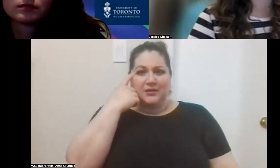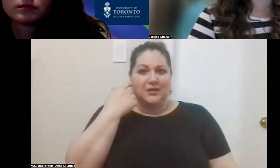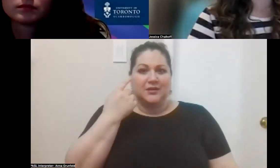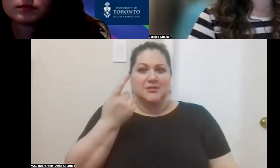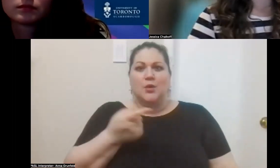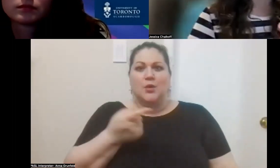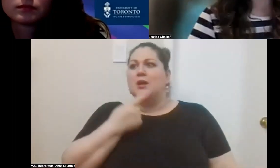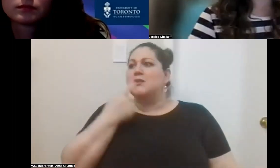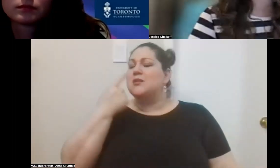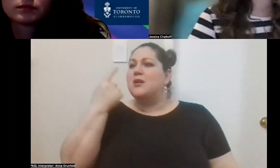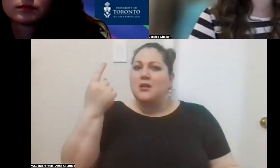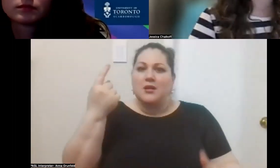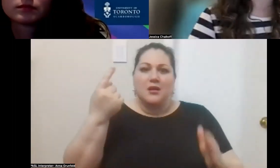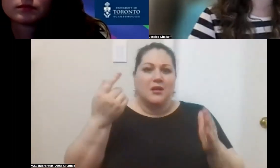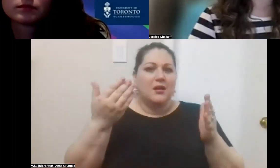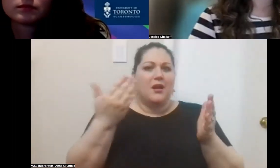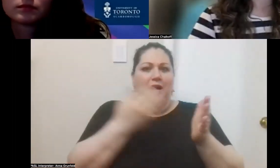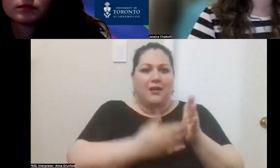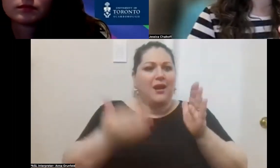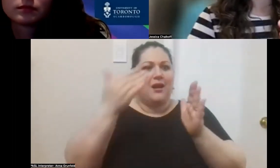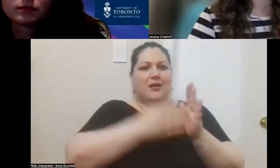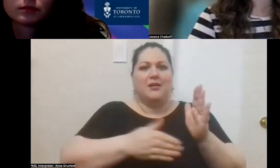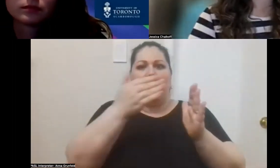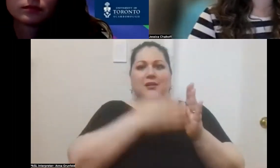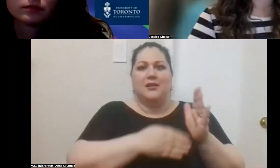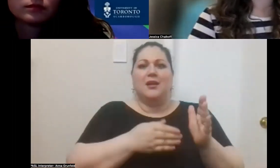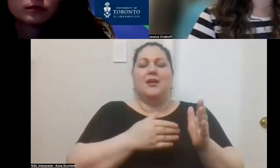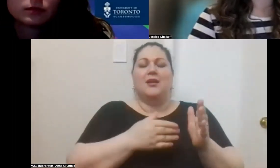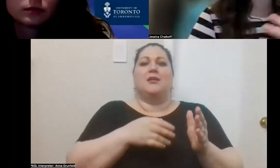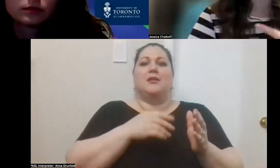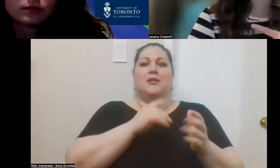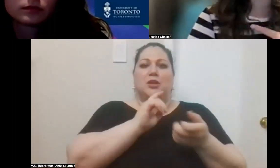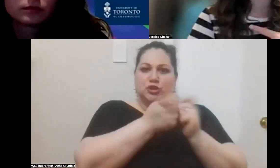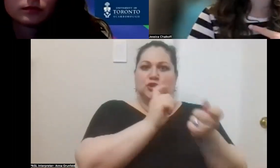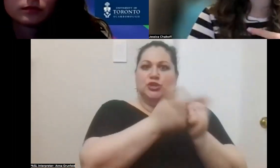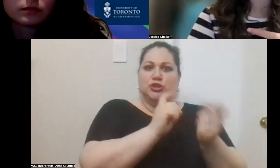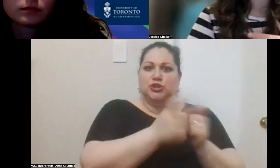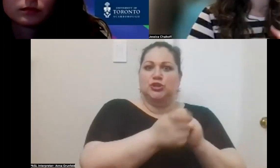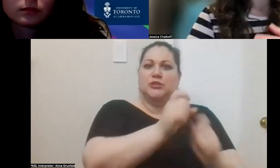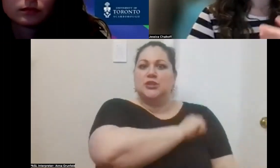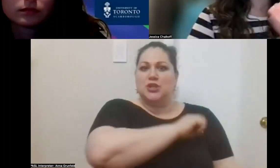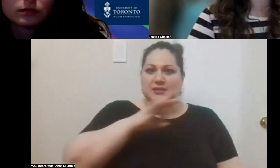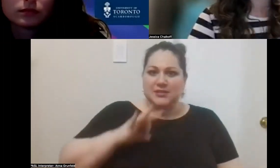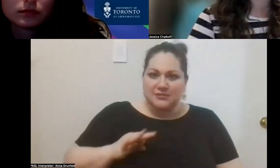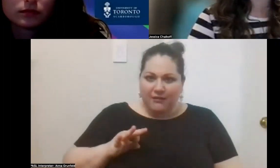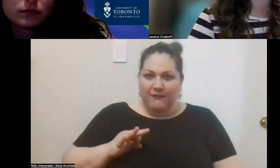And I remember while my group, which was called We Access, appealing to